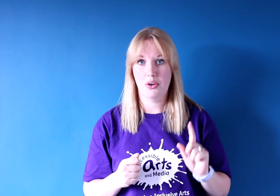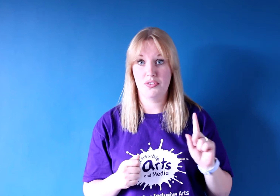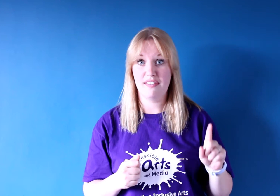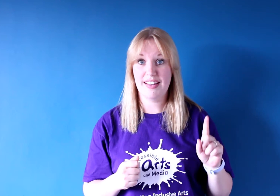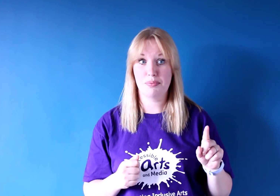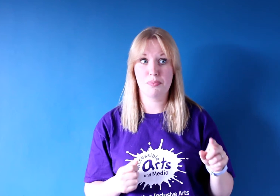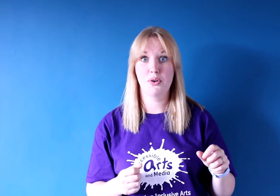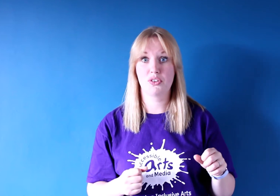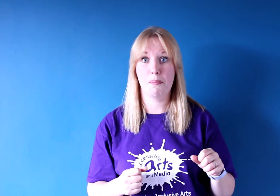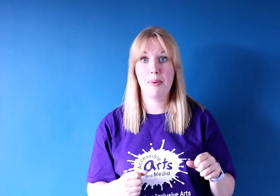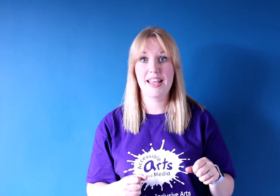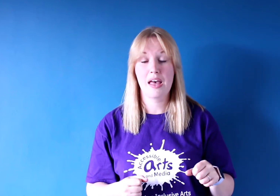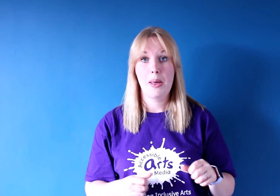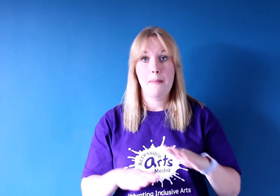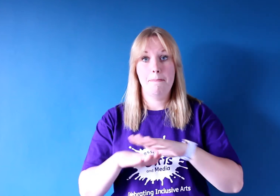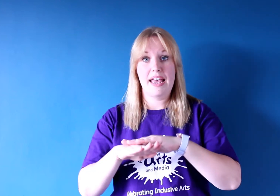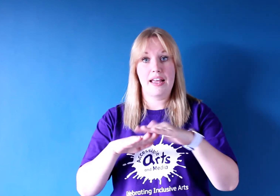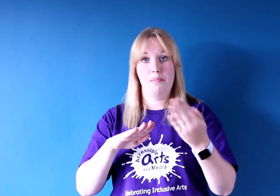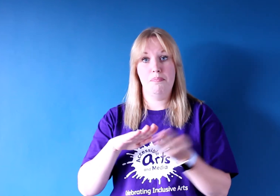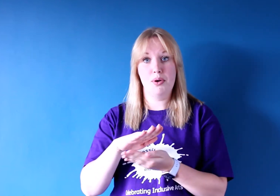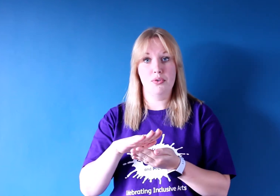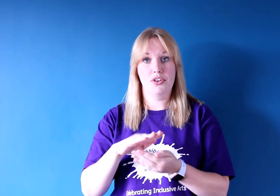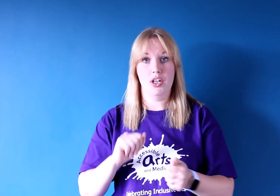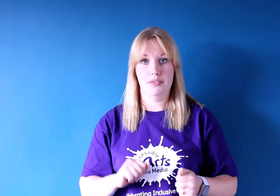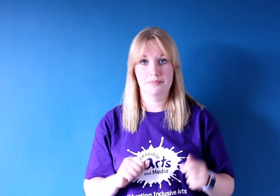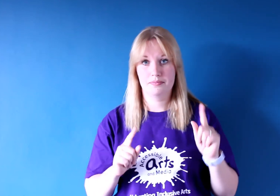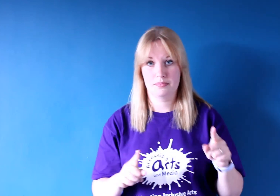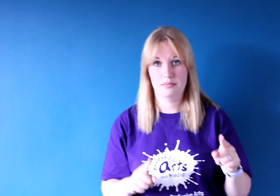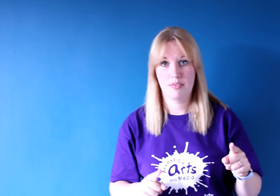So it’s very sensible to put some big boots on.